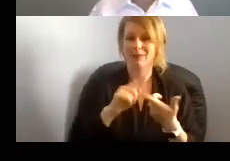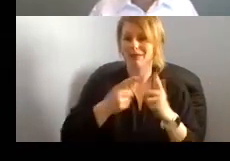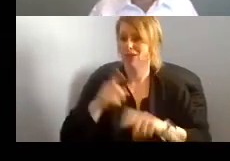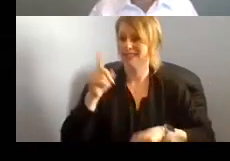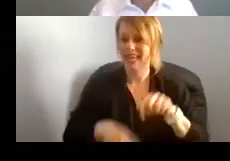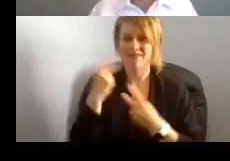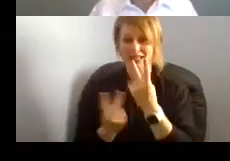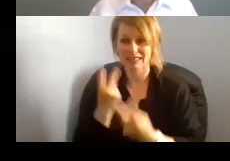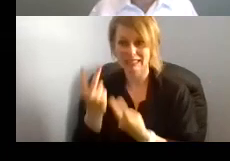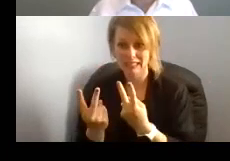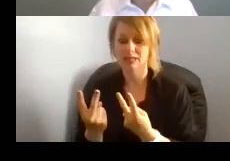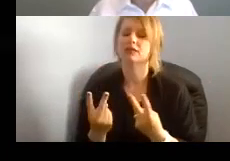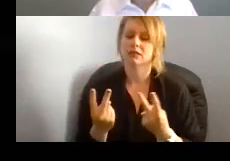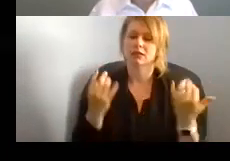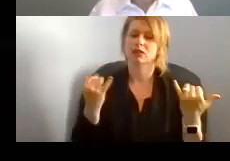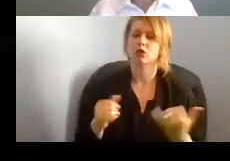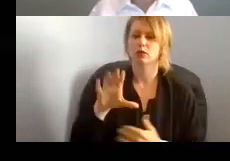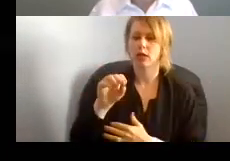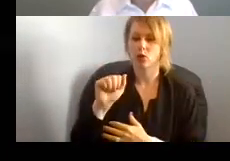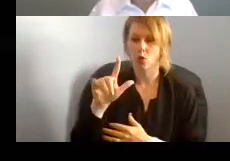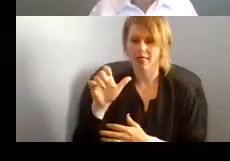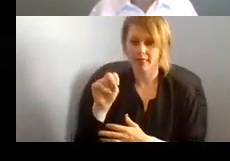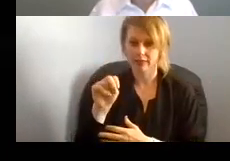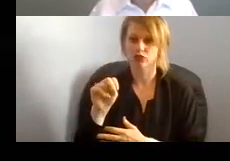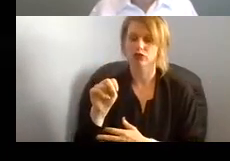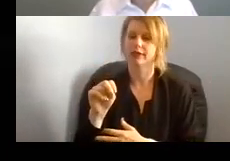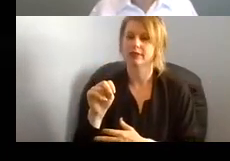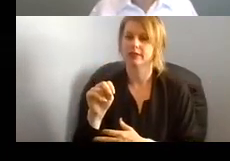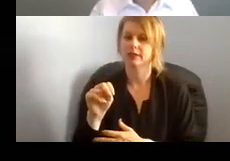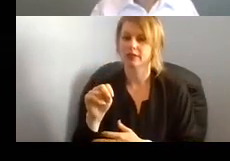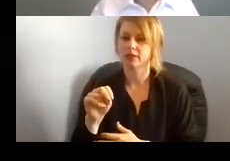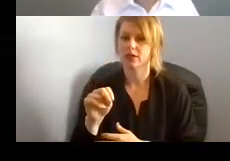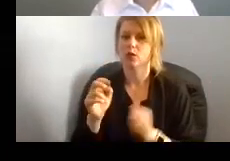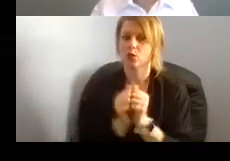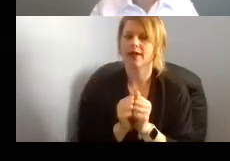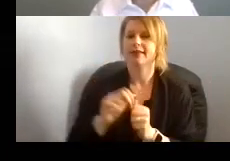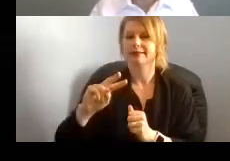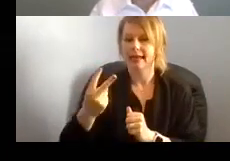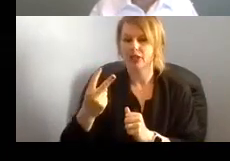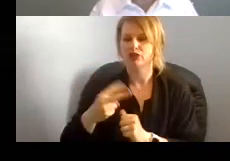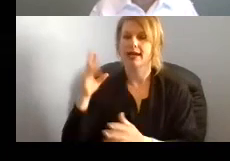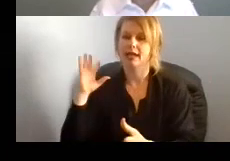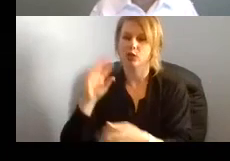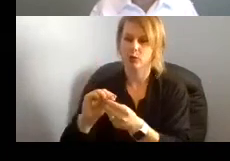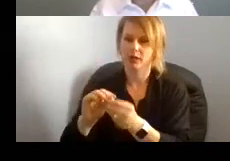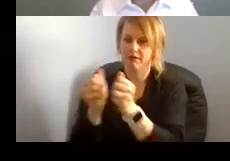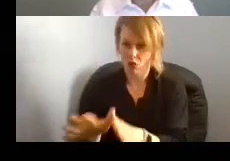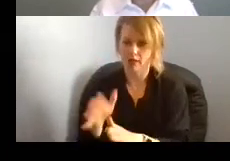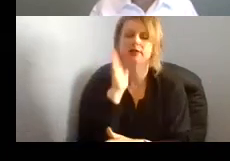So the coalition module that we have on secondary and cumulative losses addresses this challenge of the secondary losses.